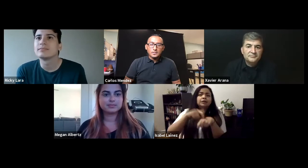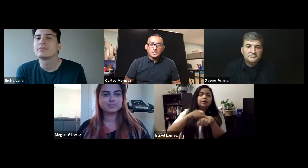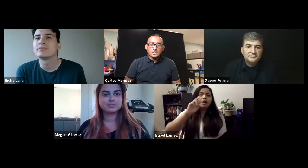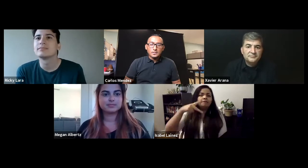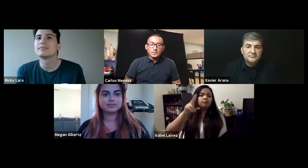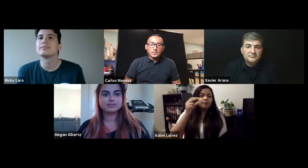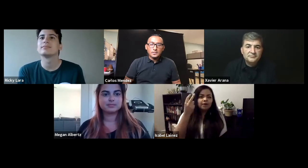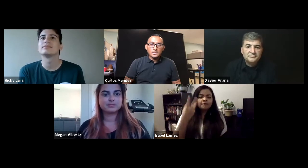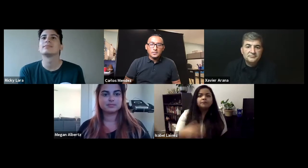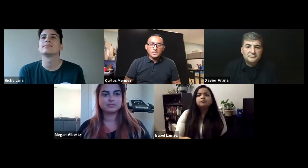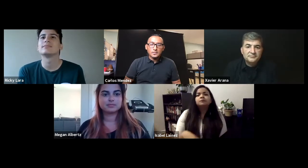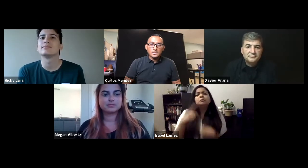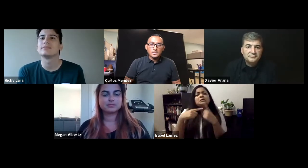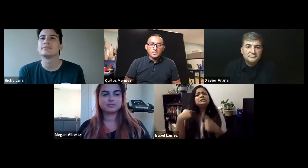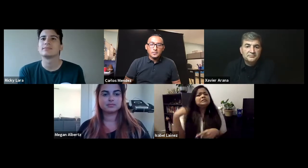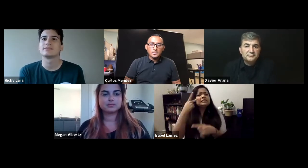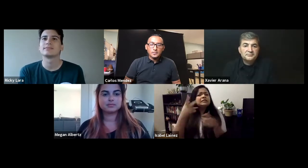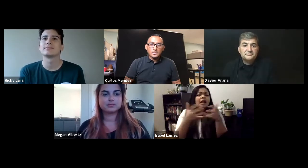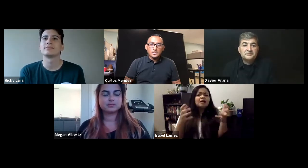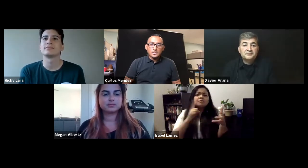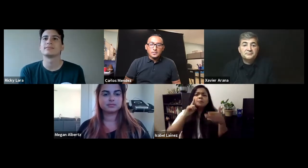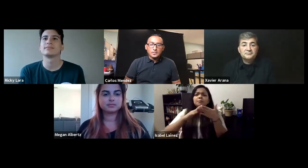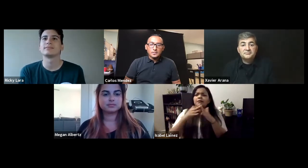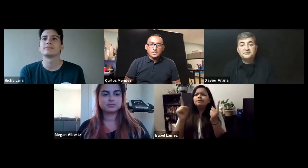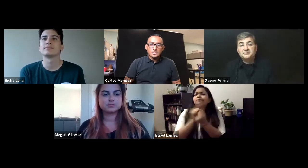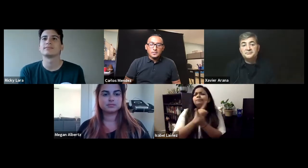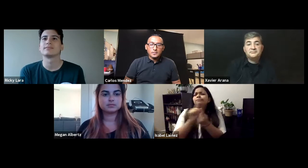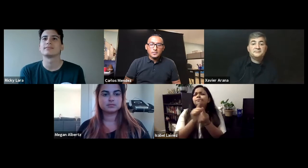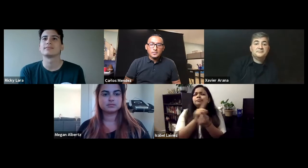Once I graduated RIT-- and I think that was in 2012--